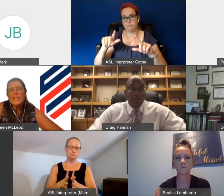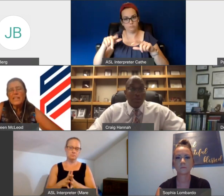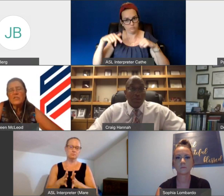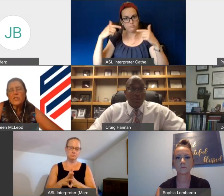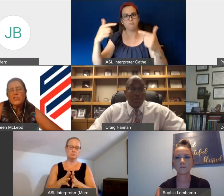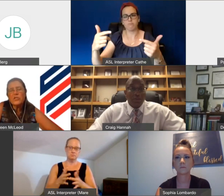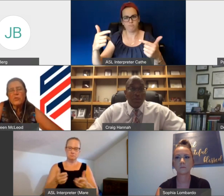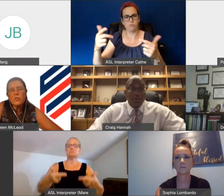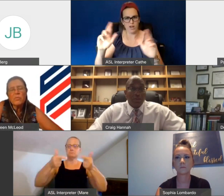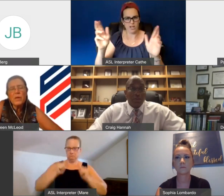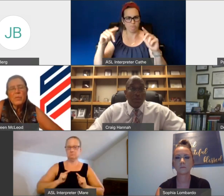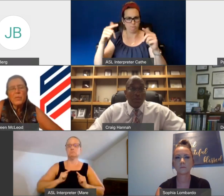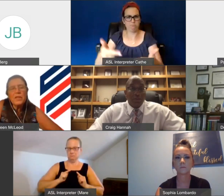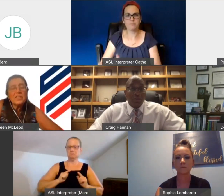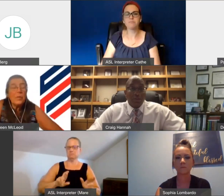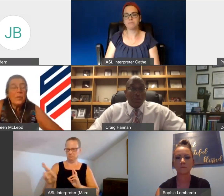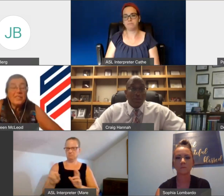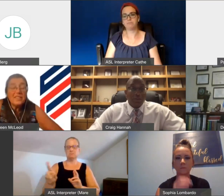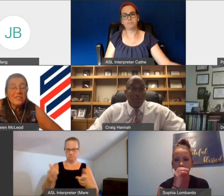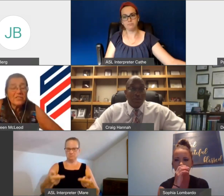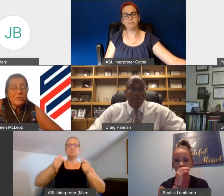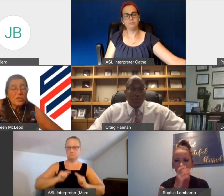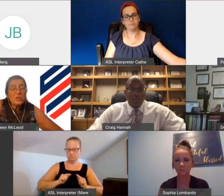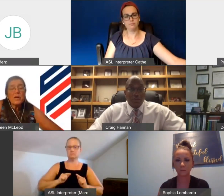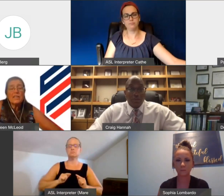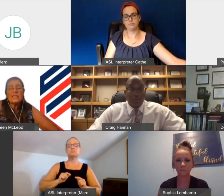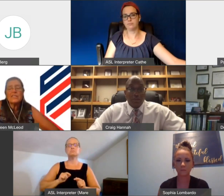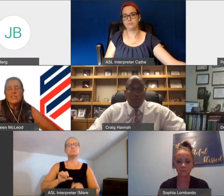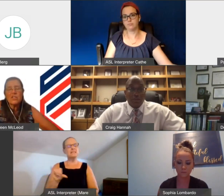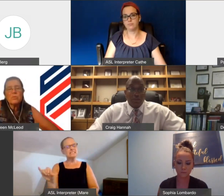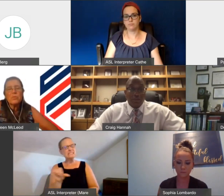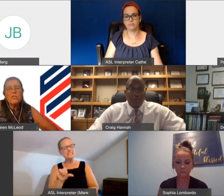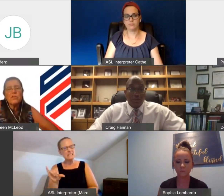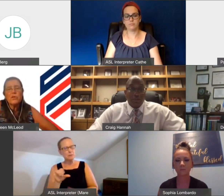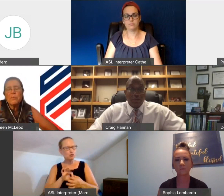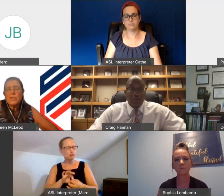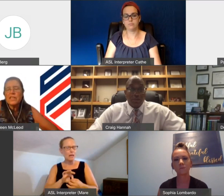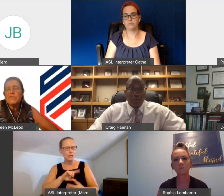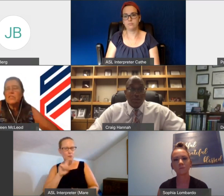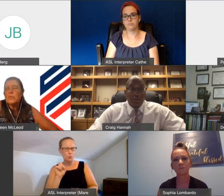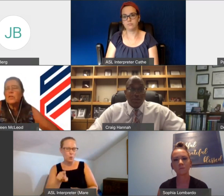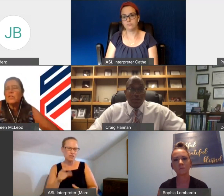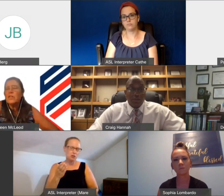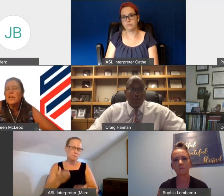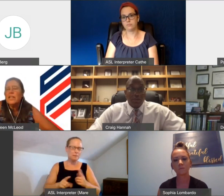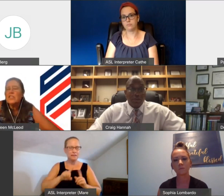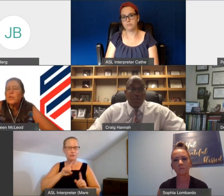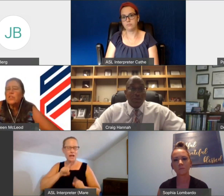Well, a related question with maybe a different response and this would also be for you I believe Dr. Marlowe.